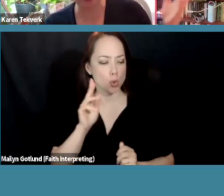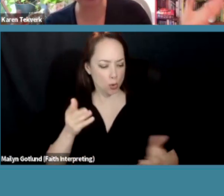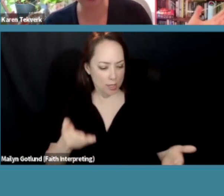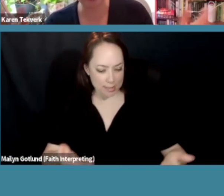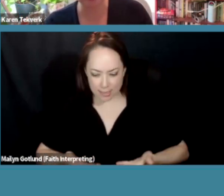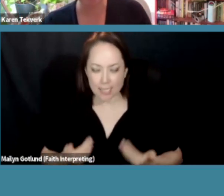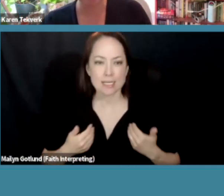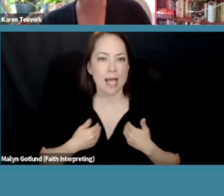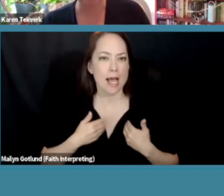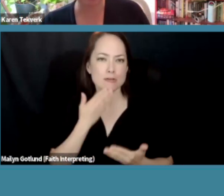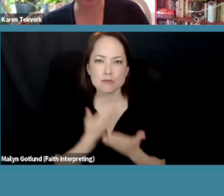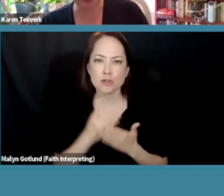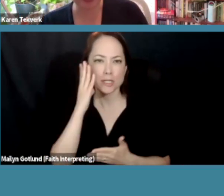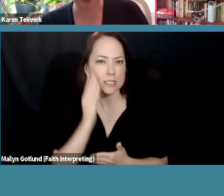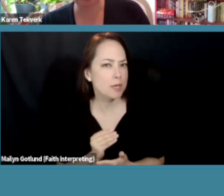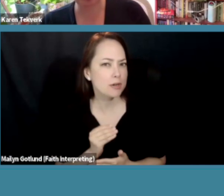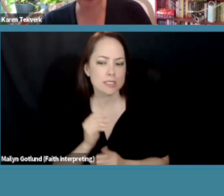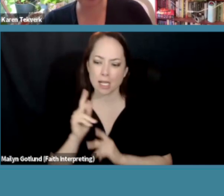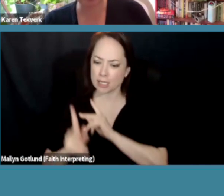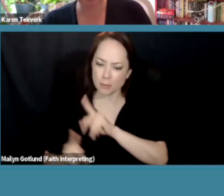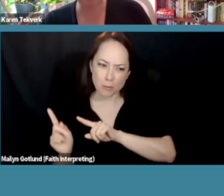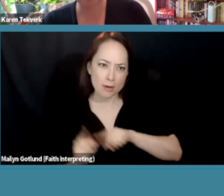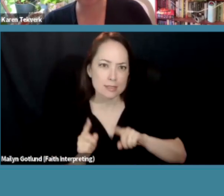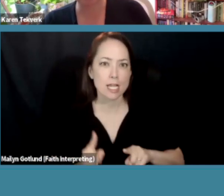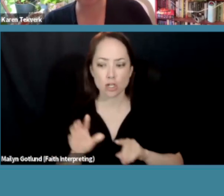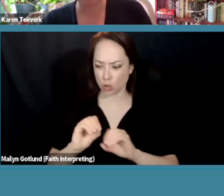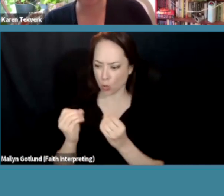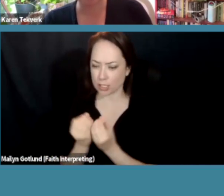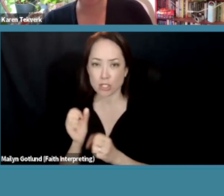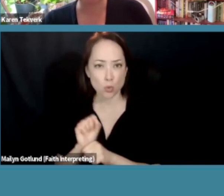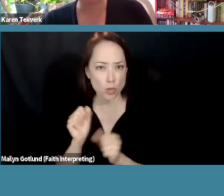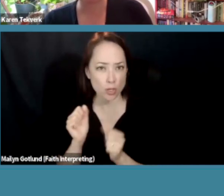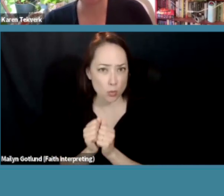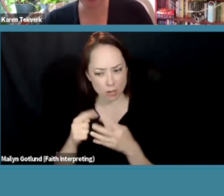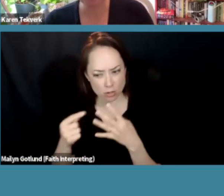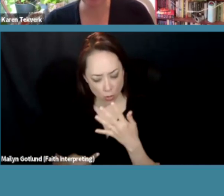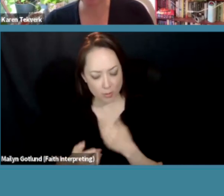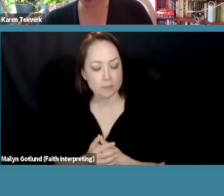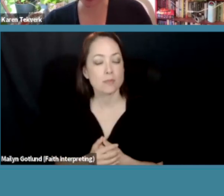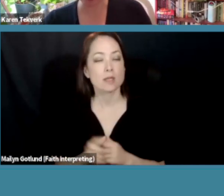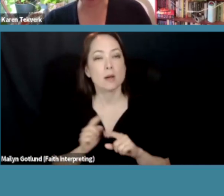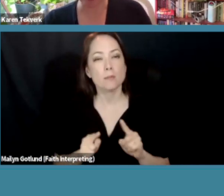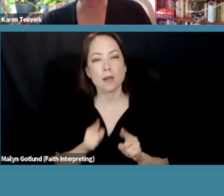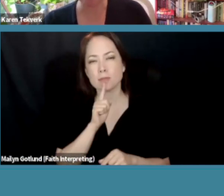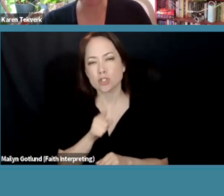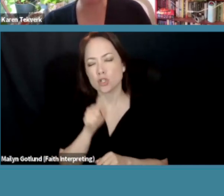your patrons, the organization you were working with, et cetera. But you want to make sure that you know that.